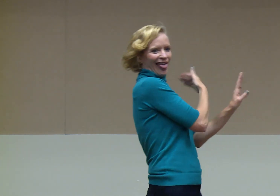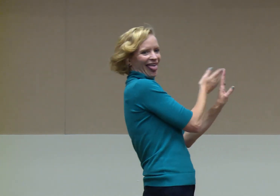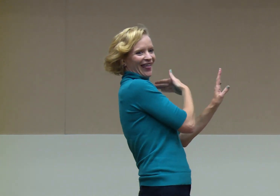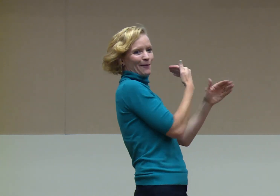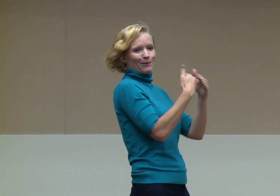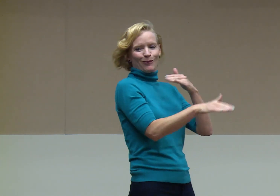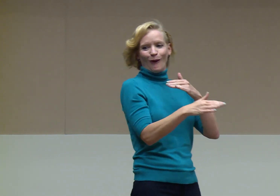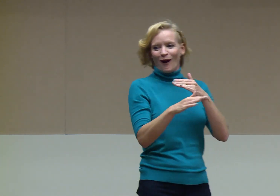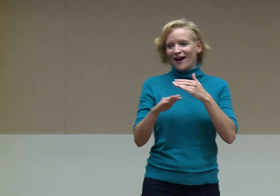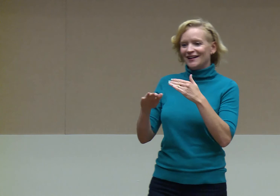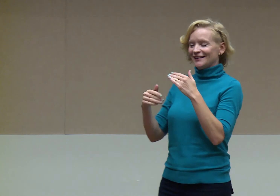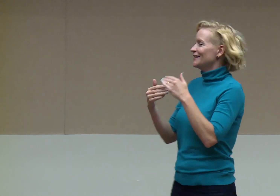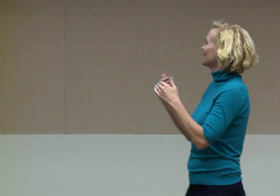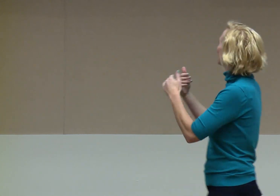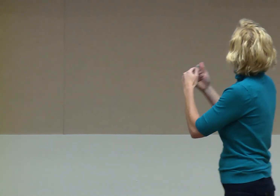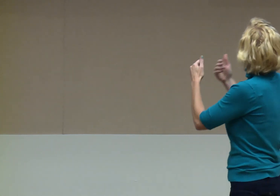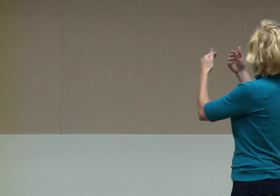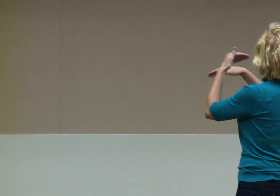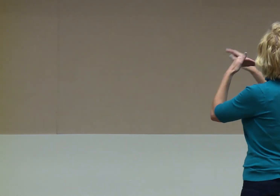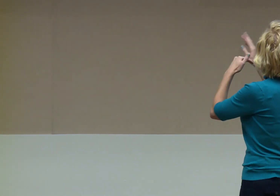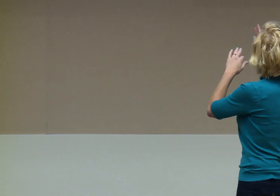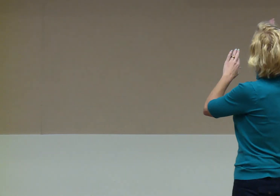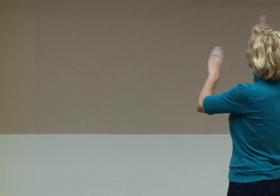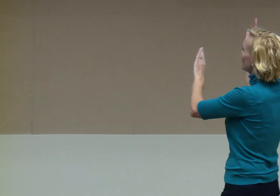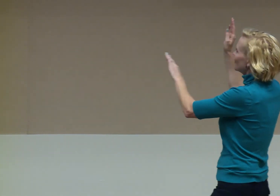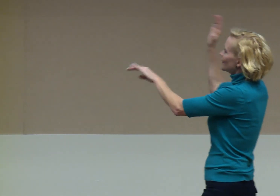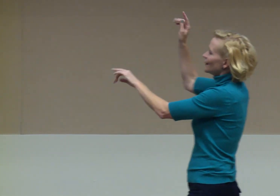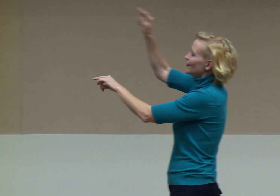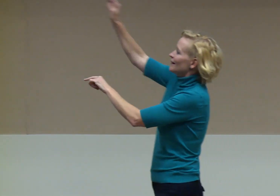And they can test 90% of all babies. They want that rate.